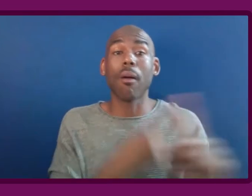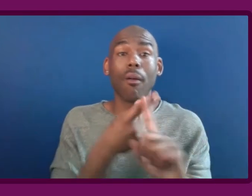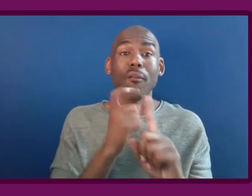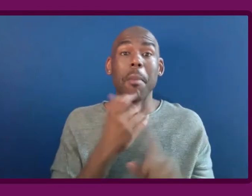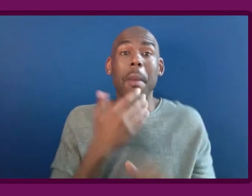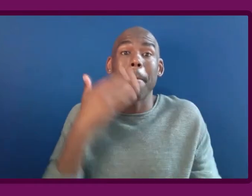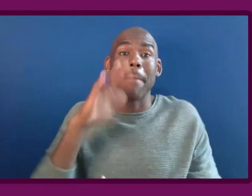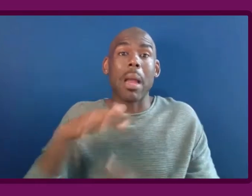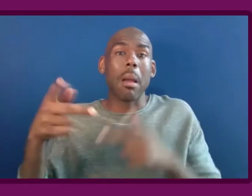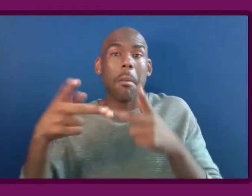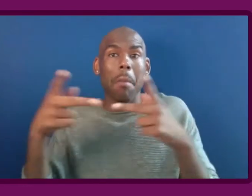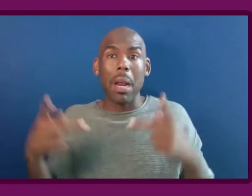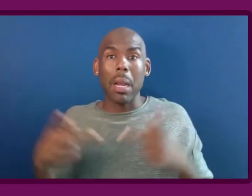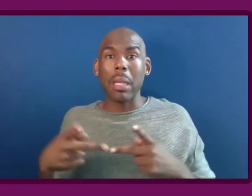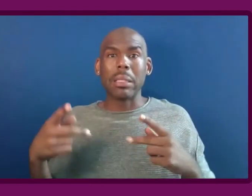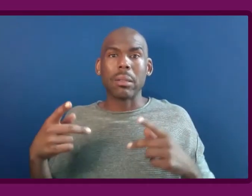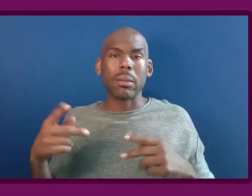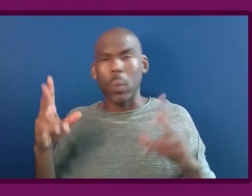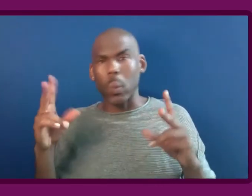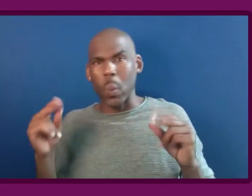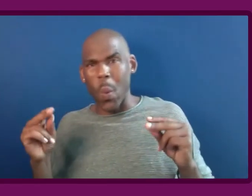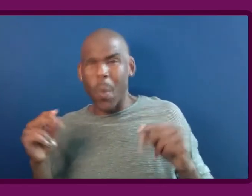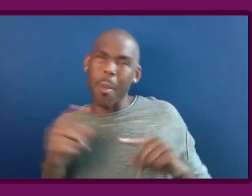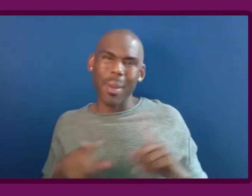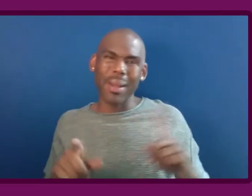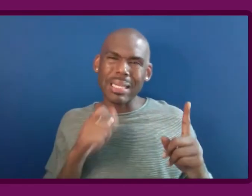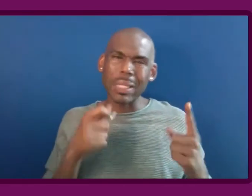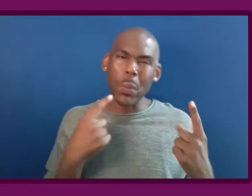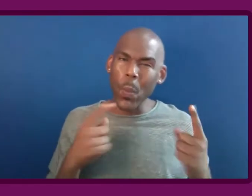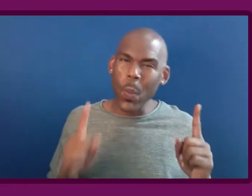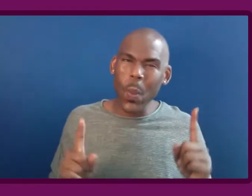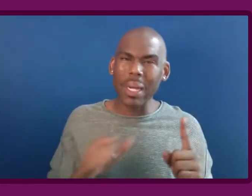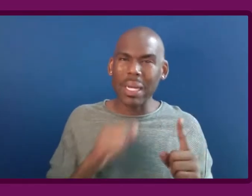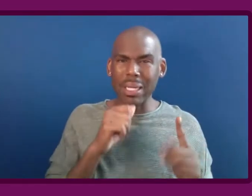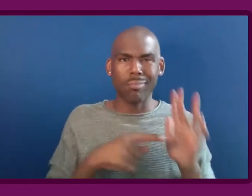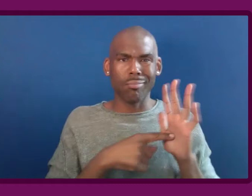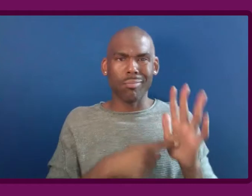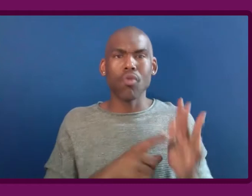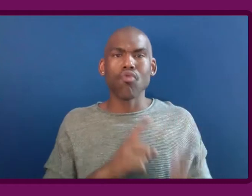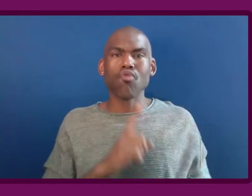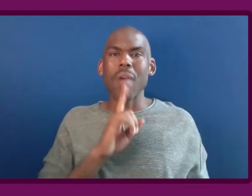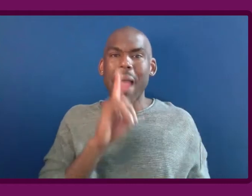coming from a bad place. It's just that it doesn't work. It doesn't portray the reality of it, which